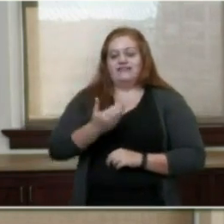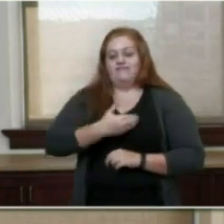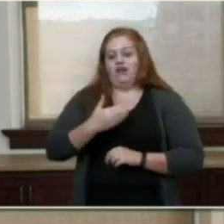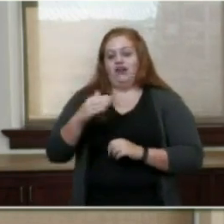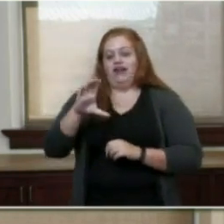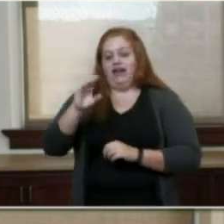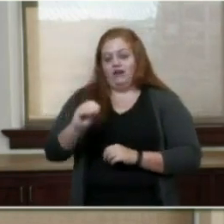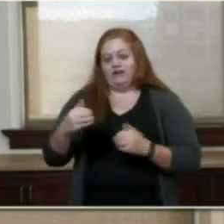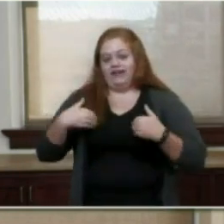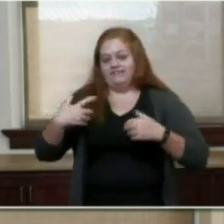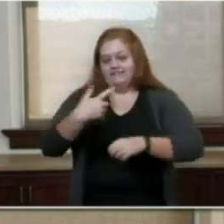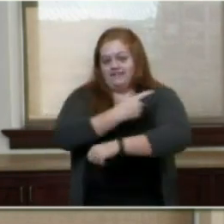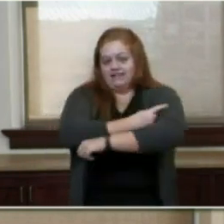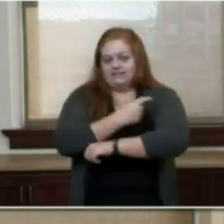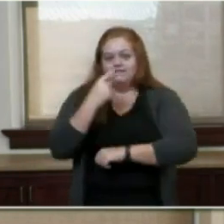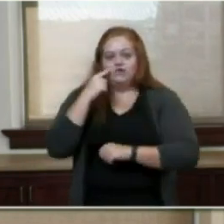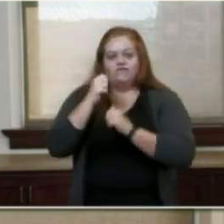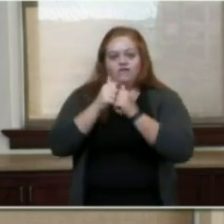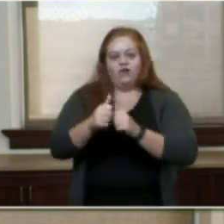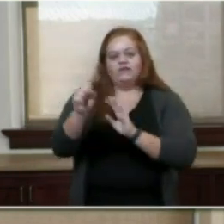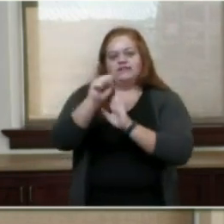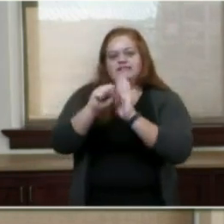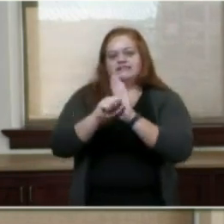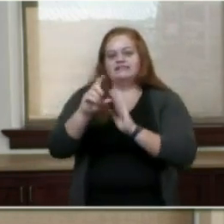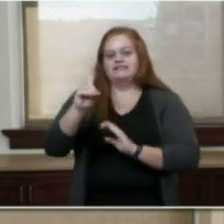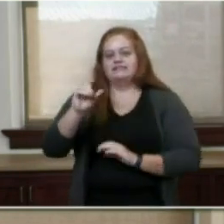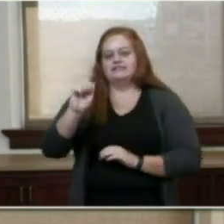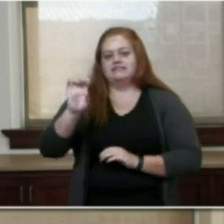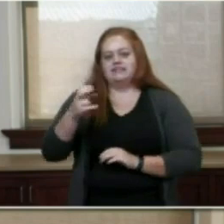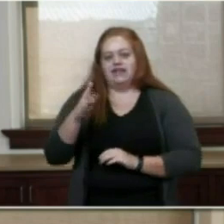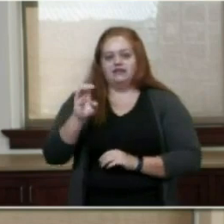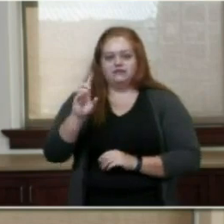state's dashboard. Through case investigation. We have seen outbreaks